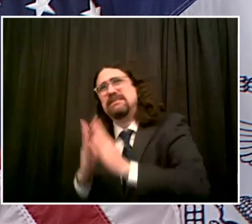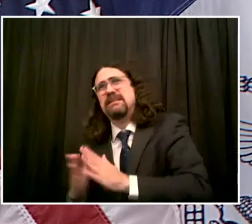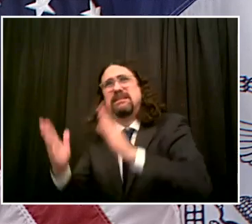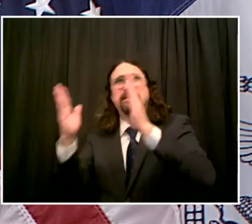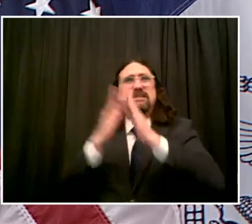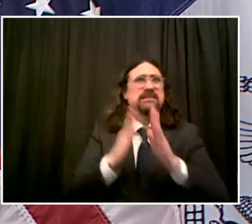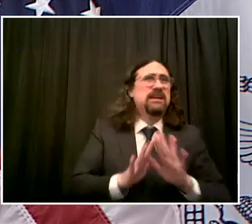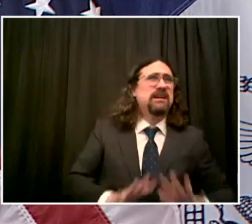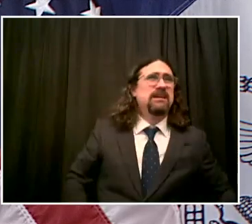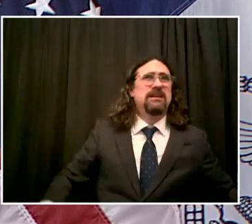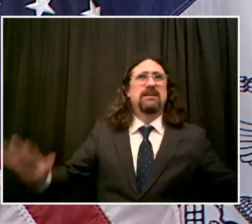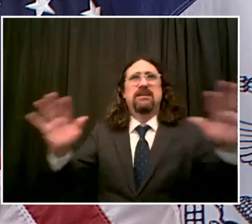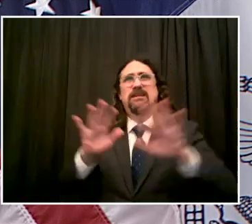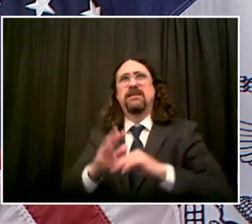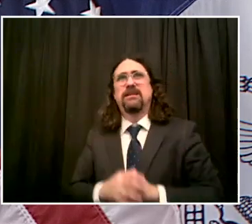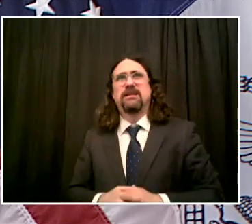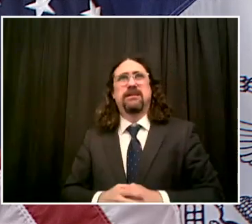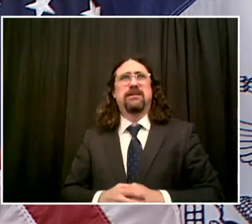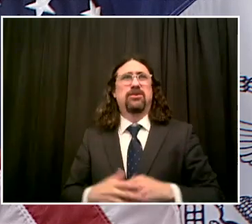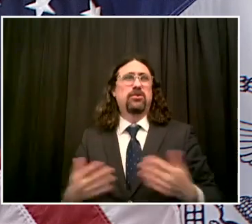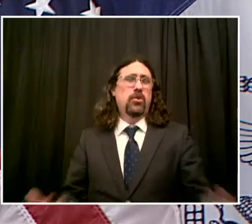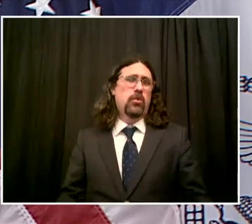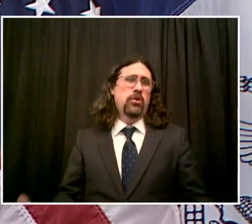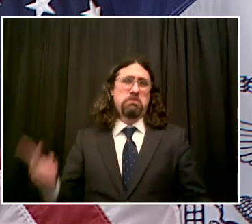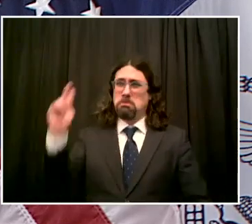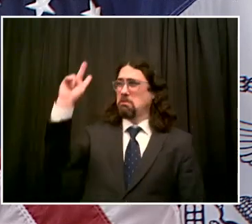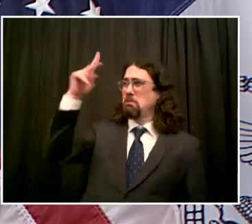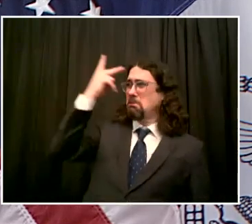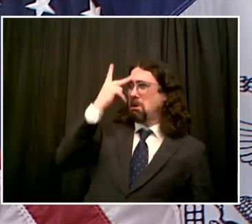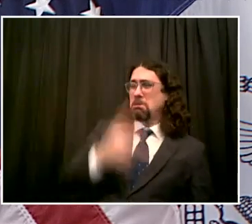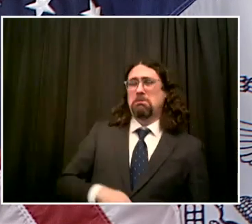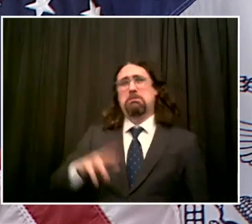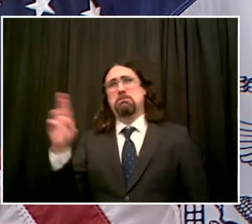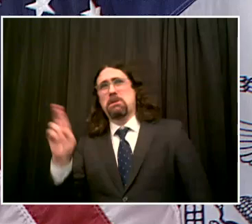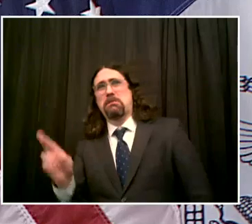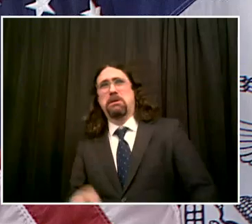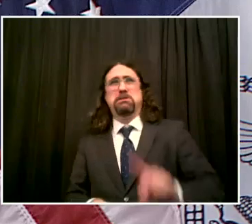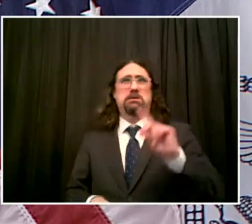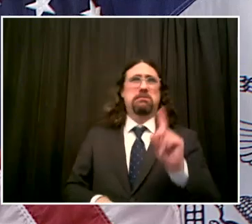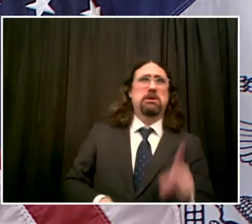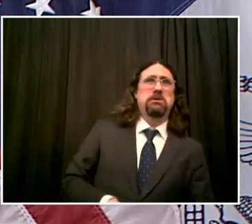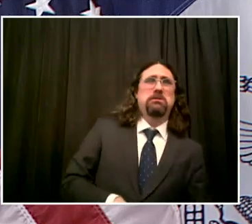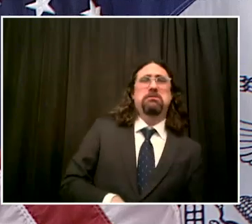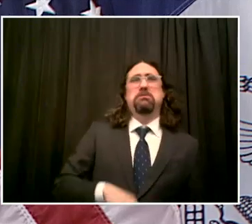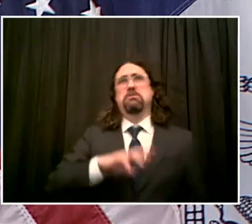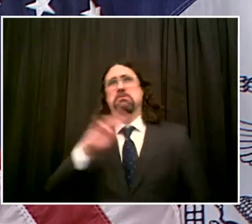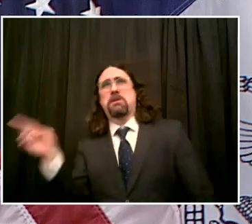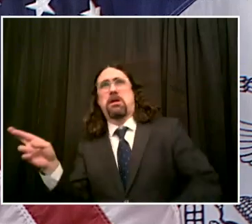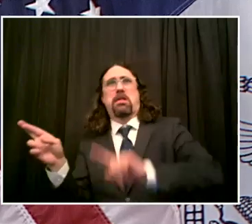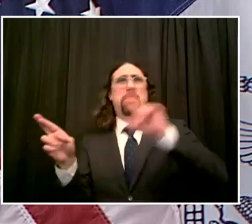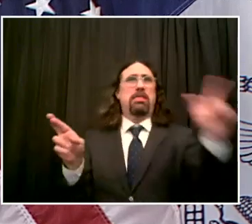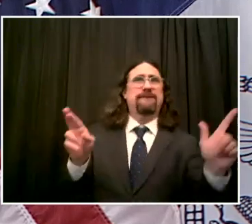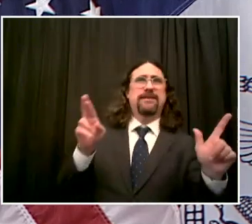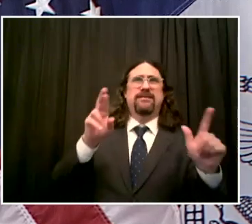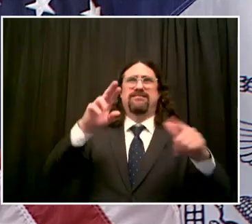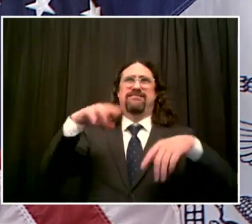SERVICES. THIS IS SOMETHING THAT'S NOT ABOUT WHICH SIDE OF THE